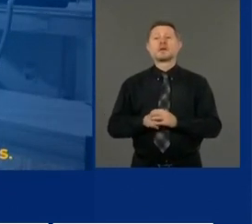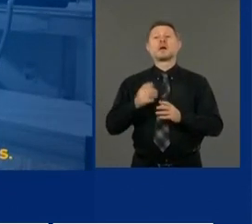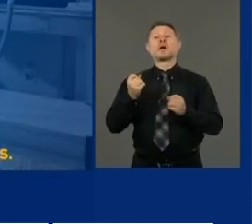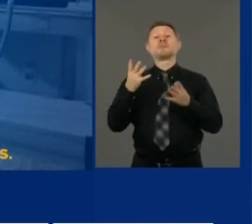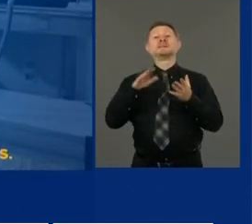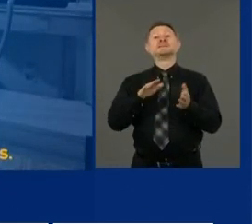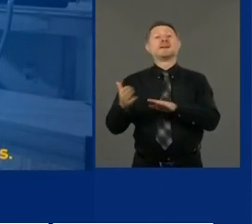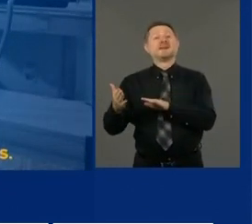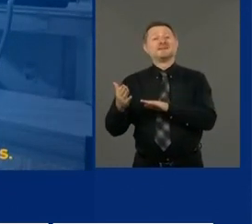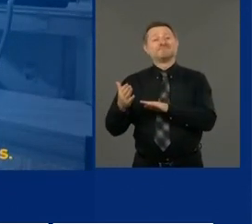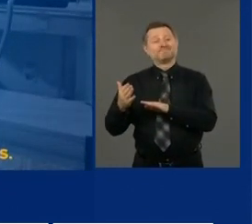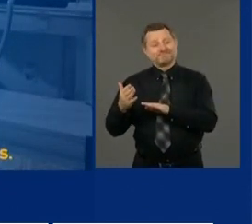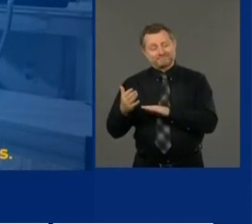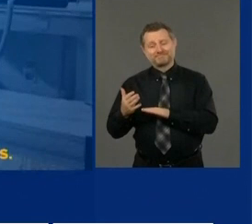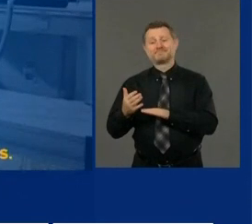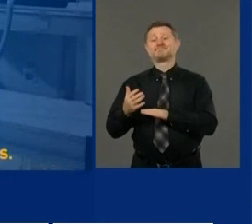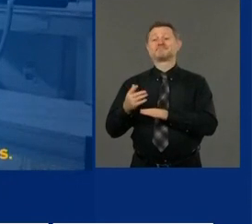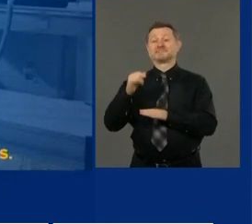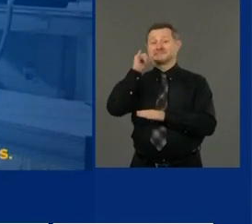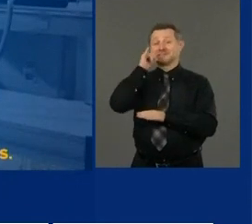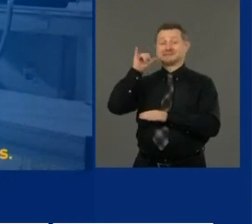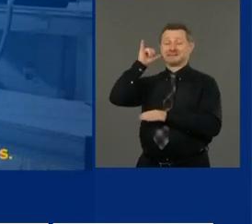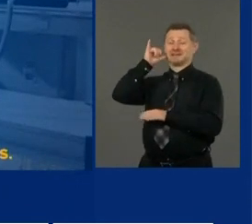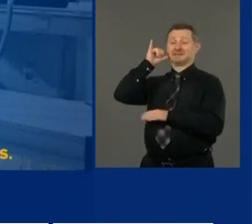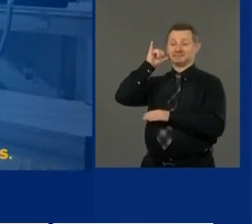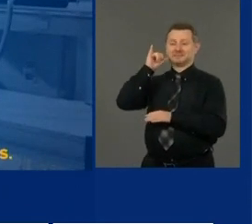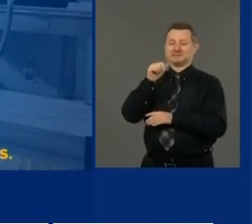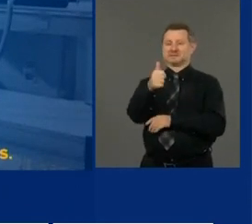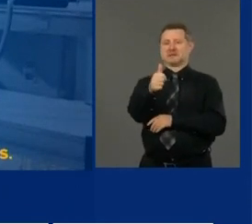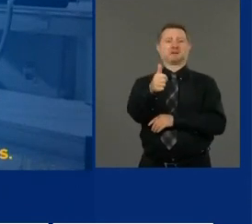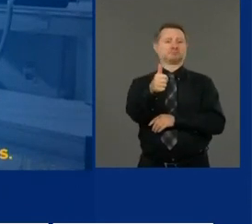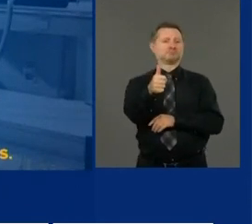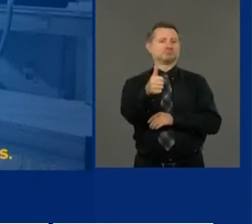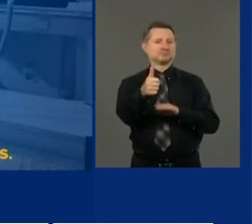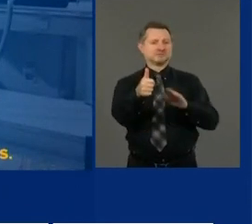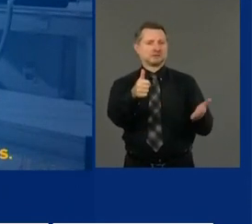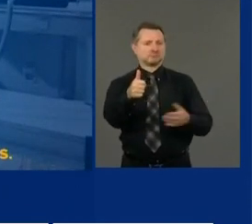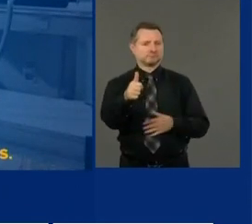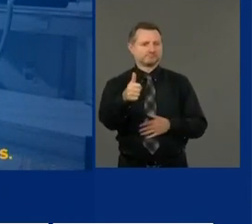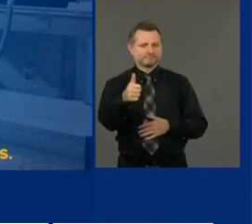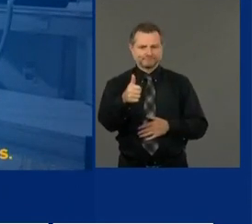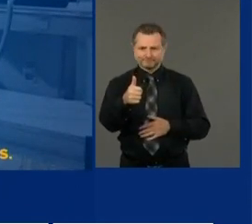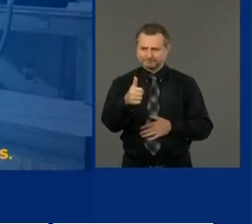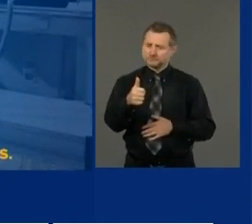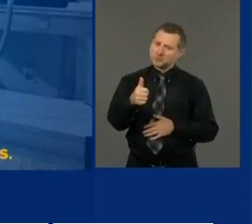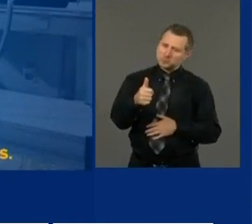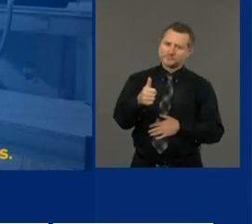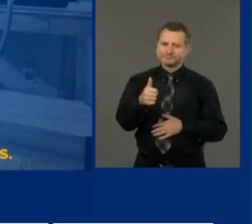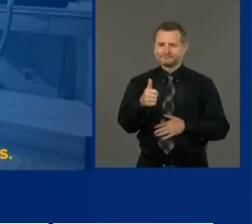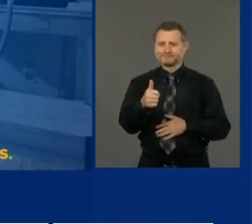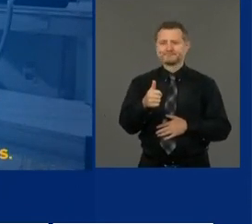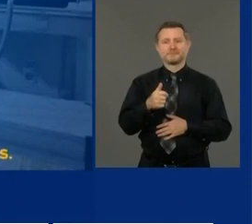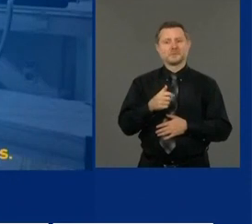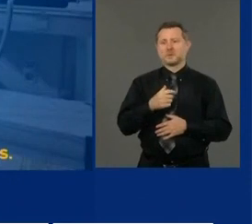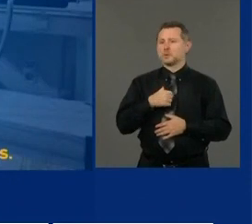THAT IS STATISTICALLY IRRELEVANT BUT THERE IS ALL GOOD NEWS ACROSS THE STATE AND